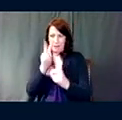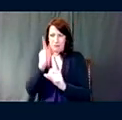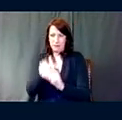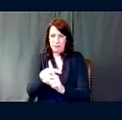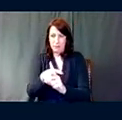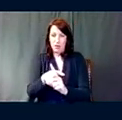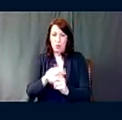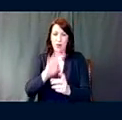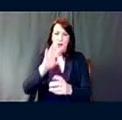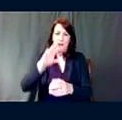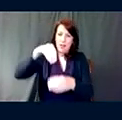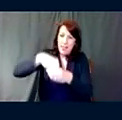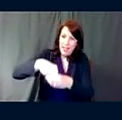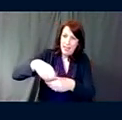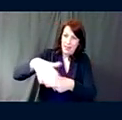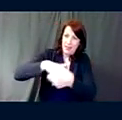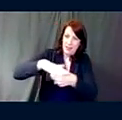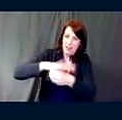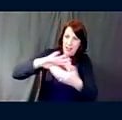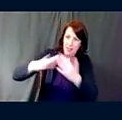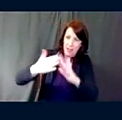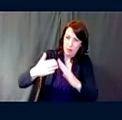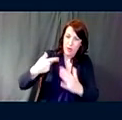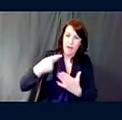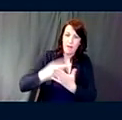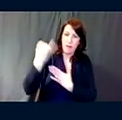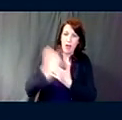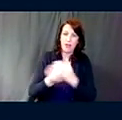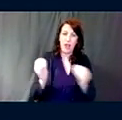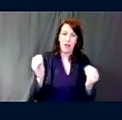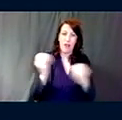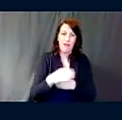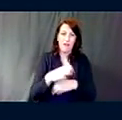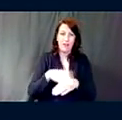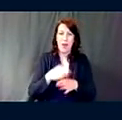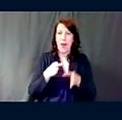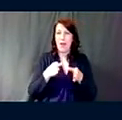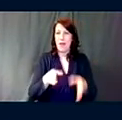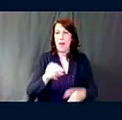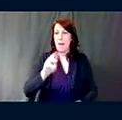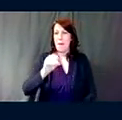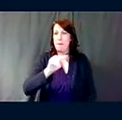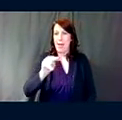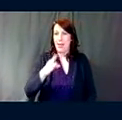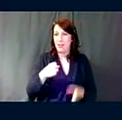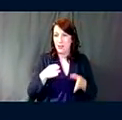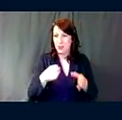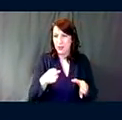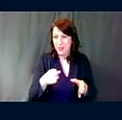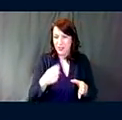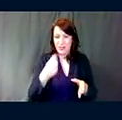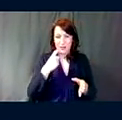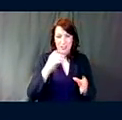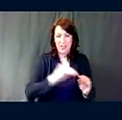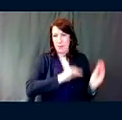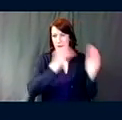WE'RE LOCATED WITHIN THE COMMUNITY, WE HAVE A PROJECT OFFICE. THIS IS OUR PROJECT OFFICE ON MAIN STREET.